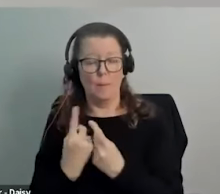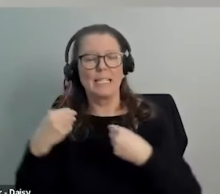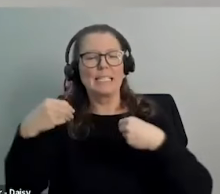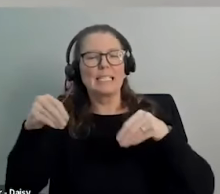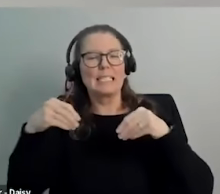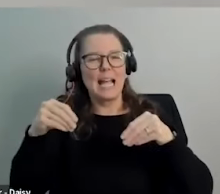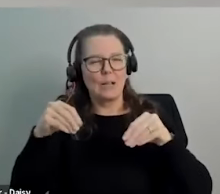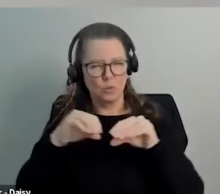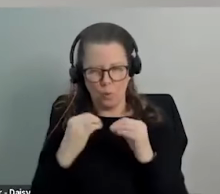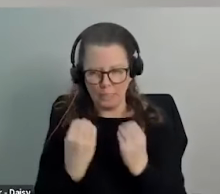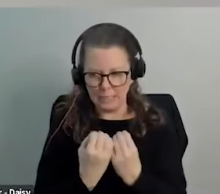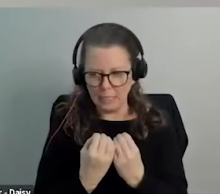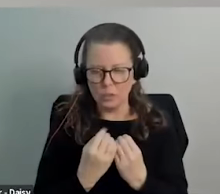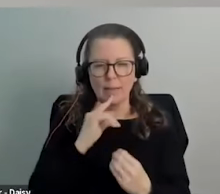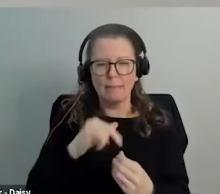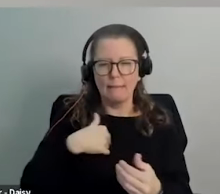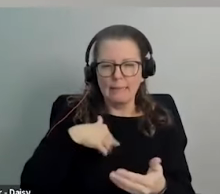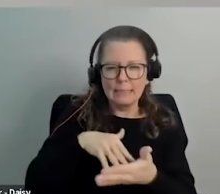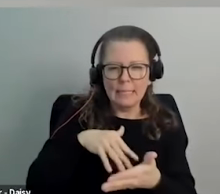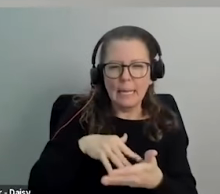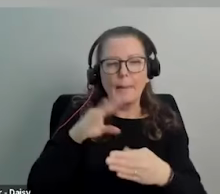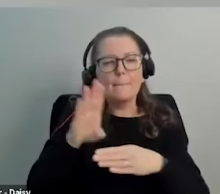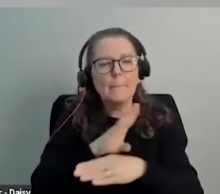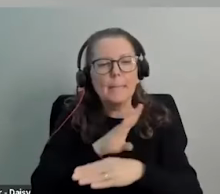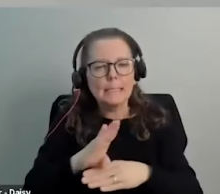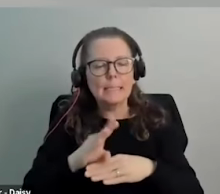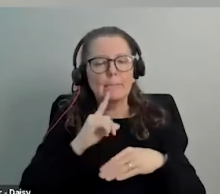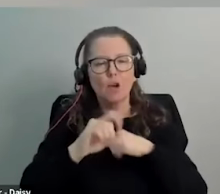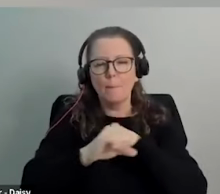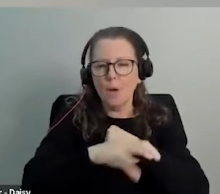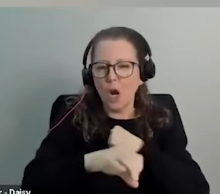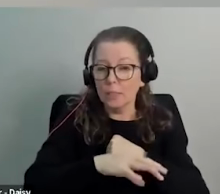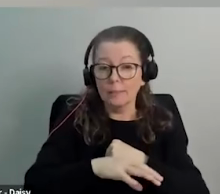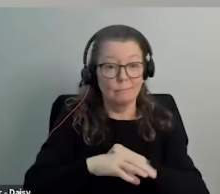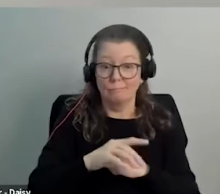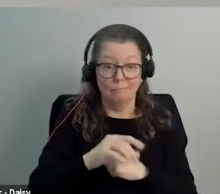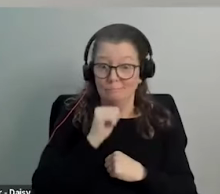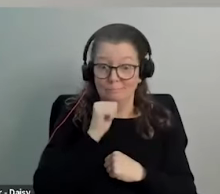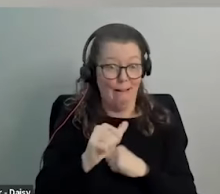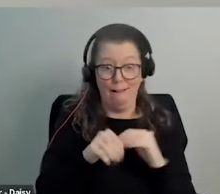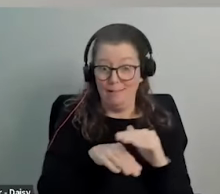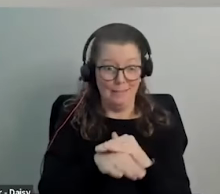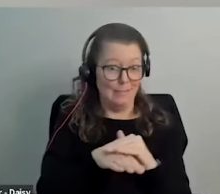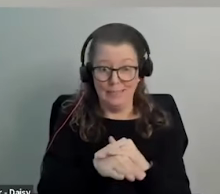I studied business and marketing in college. I did not study accessibility, but I just had a lot of experience